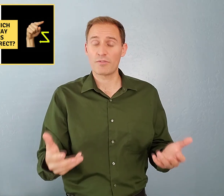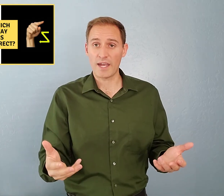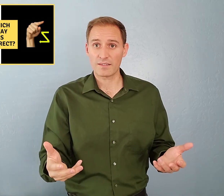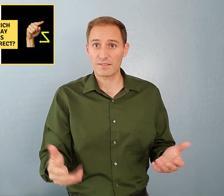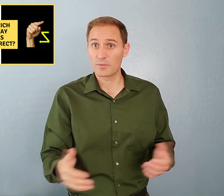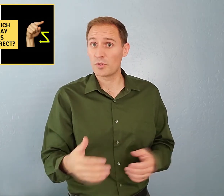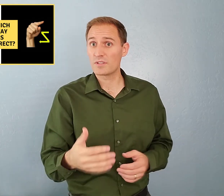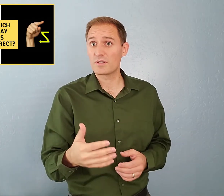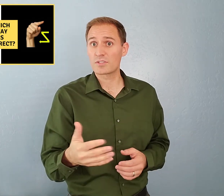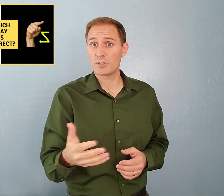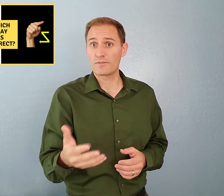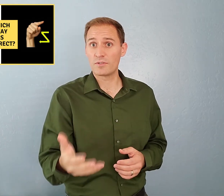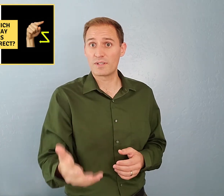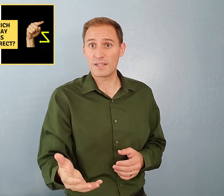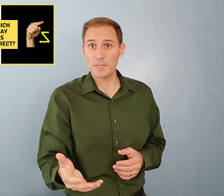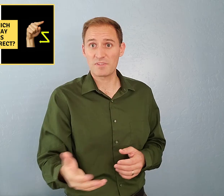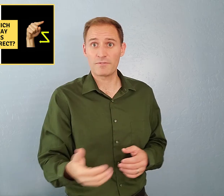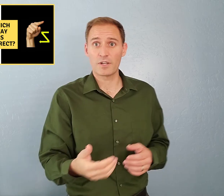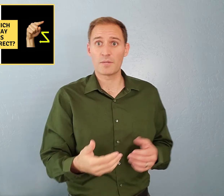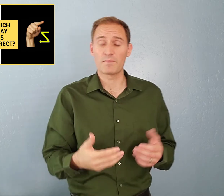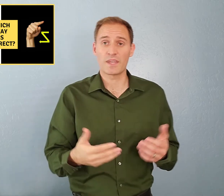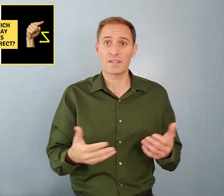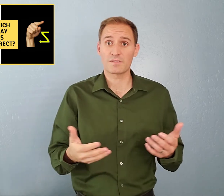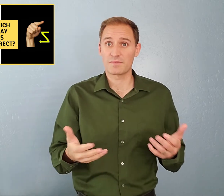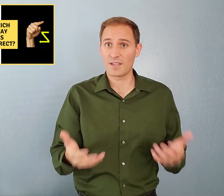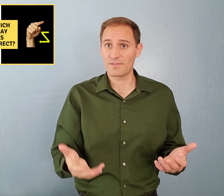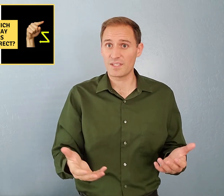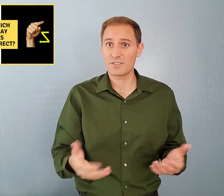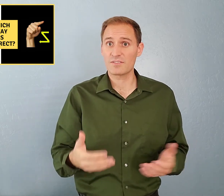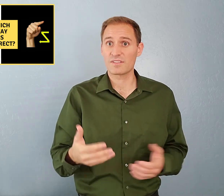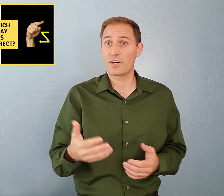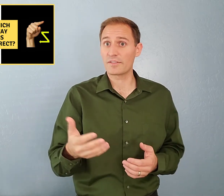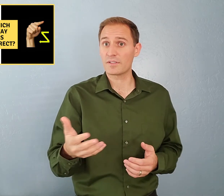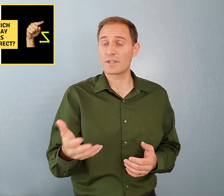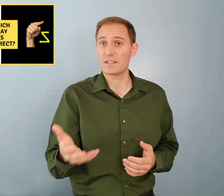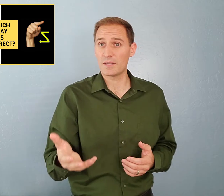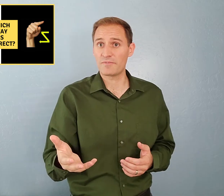So, I'm going to show a few clips from some deaf teachers and also a clip from